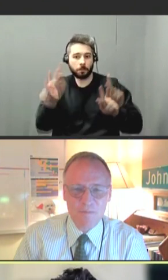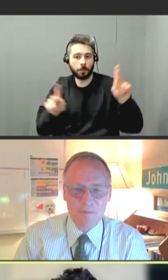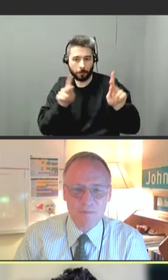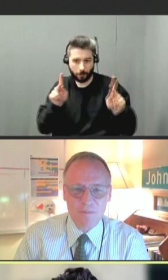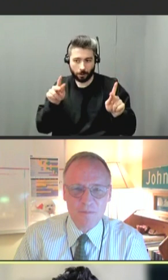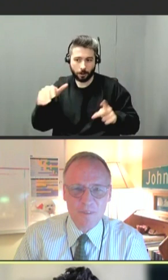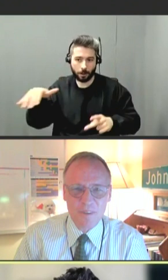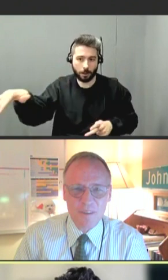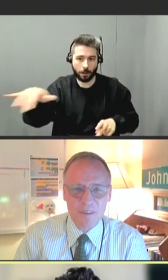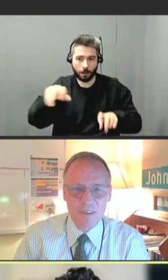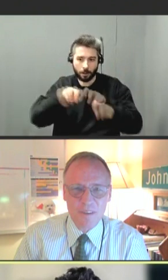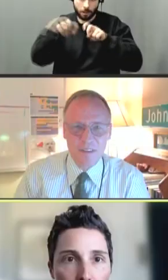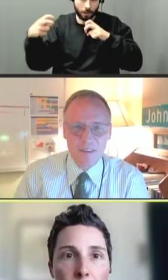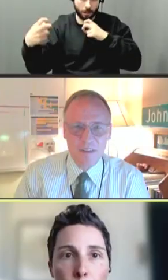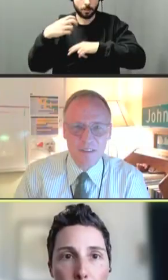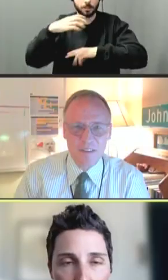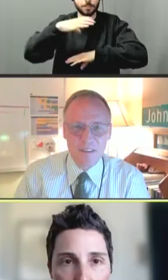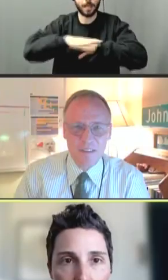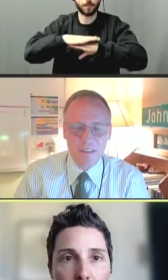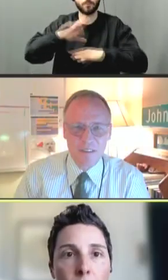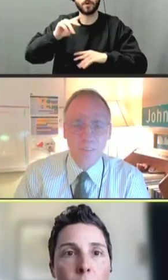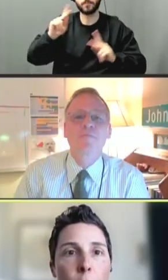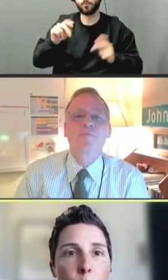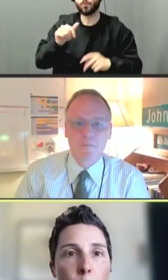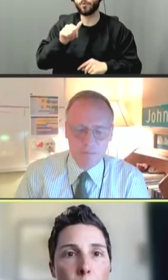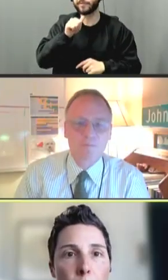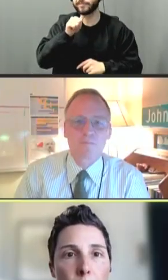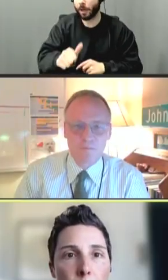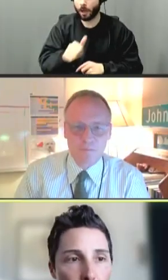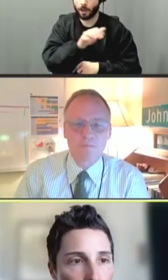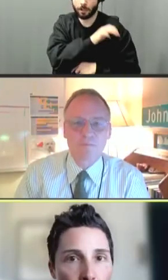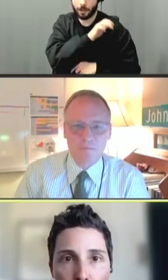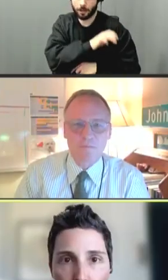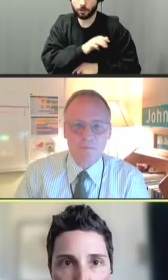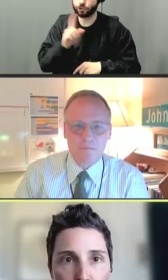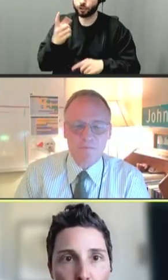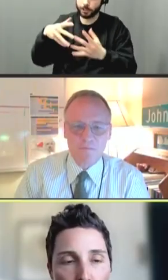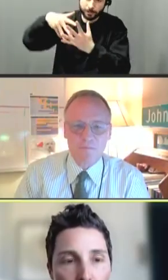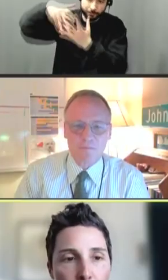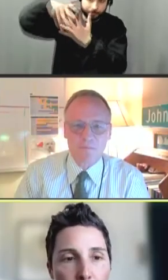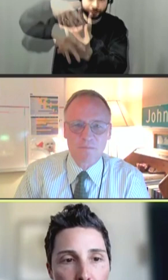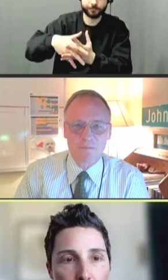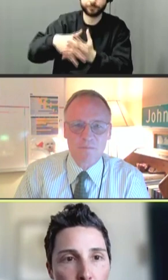folks who are just part of the community and embedded in an authentic way. That's